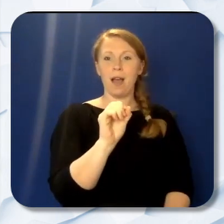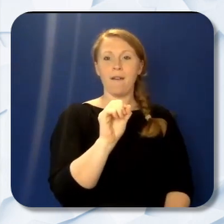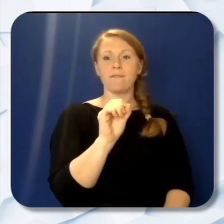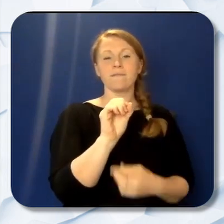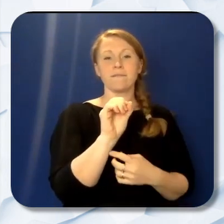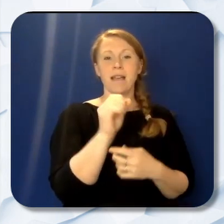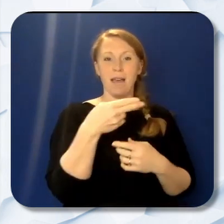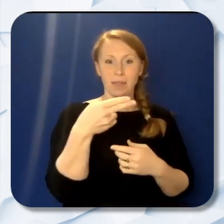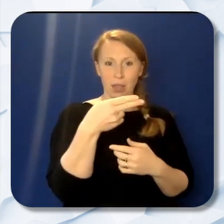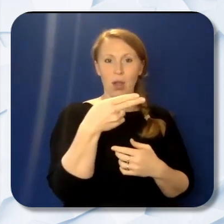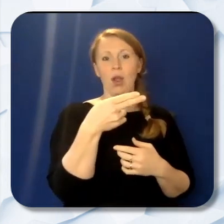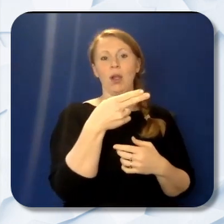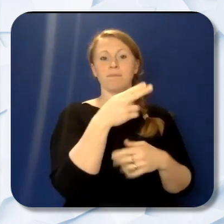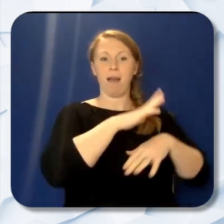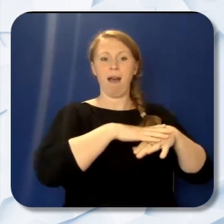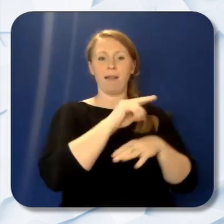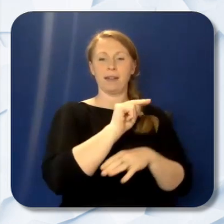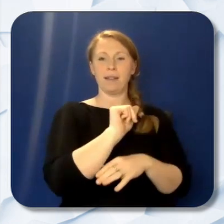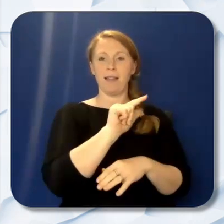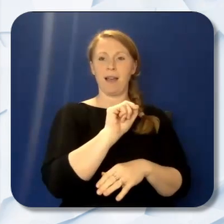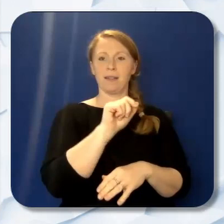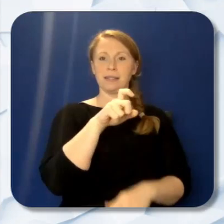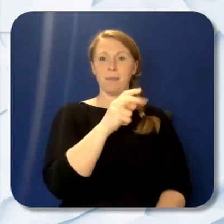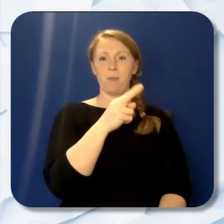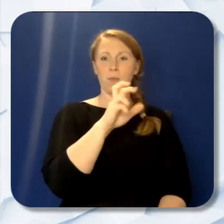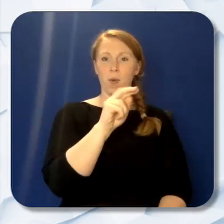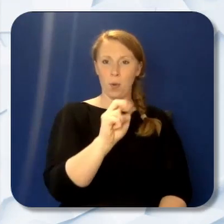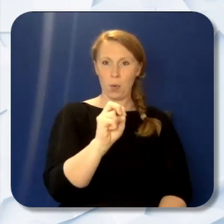Naloxone distribution program. Madison Royer-Aurrera-DHCS: